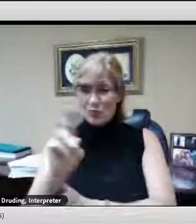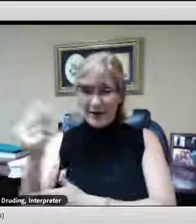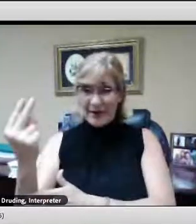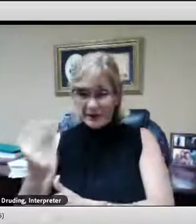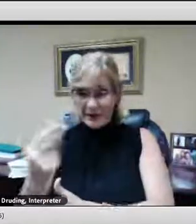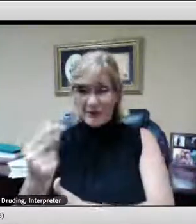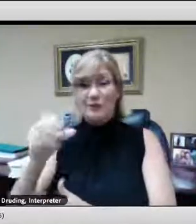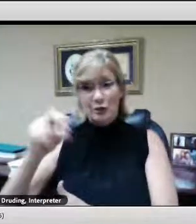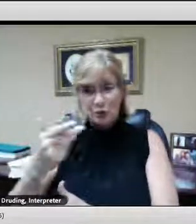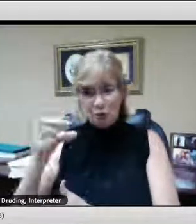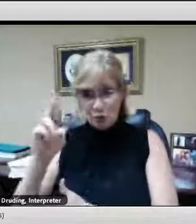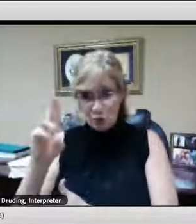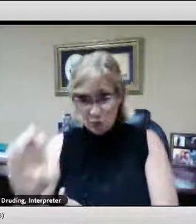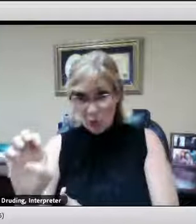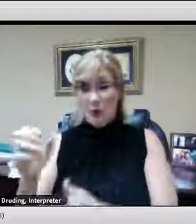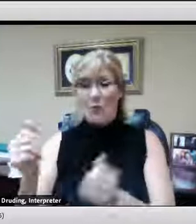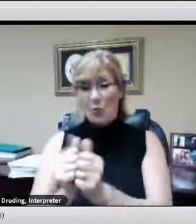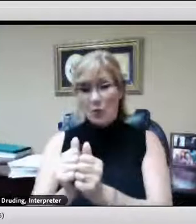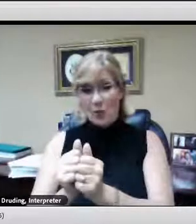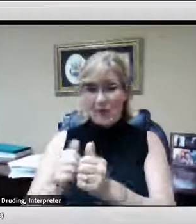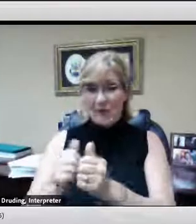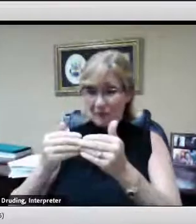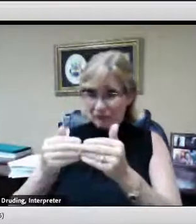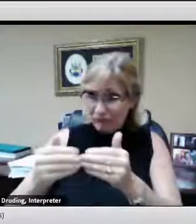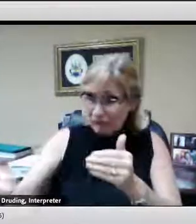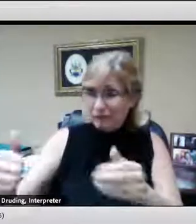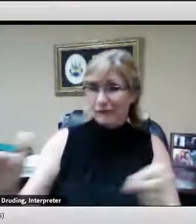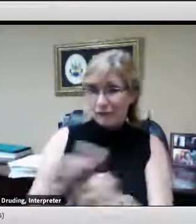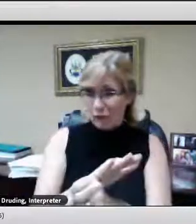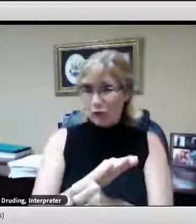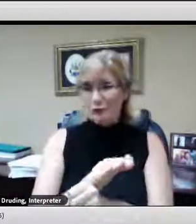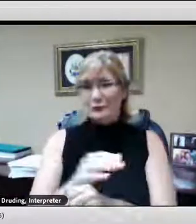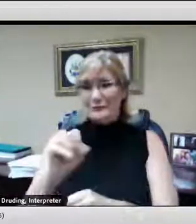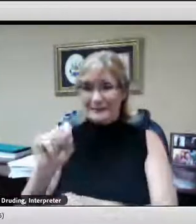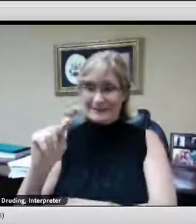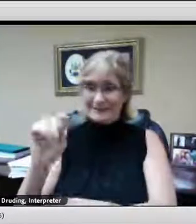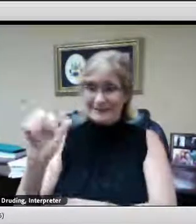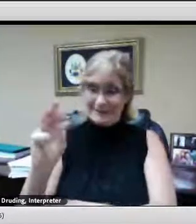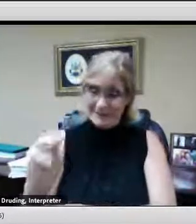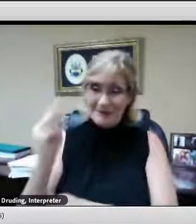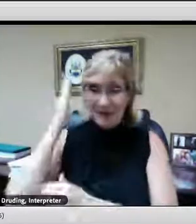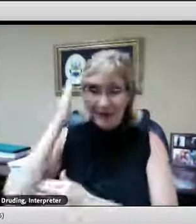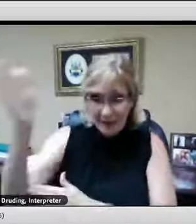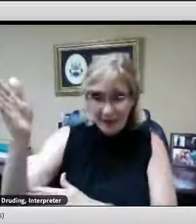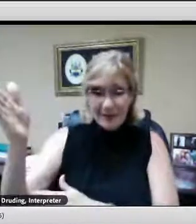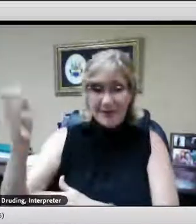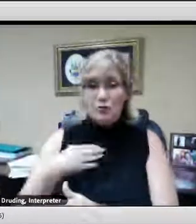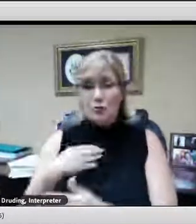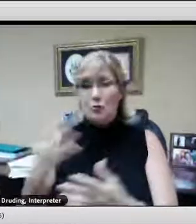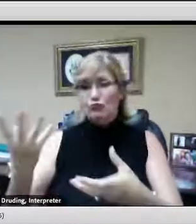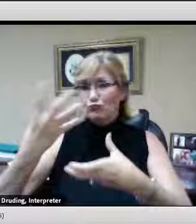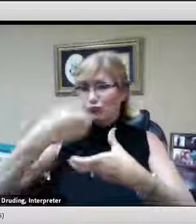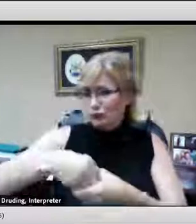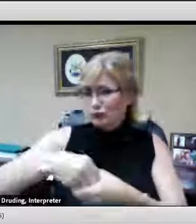of Full STEAM Ahead. Full STEAM Ahead is an enrichment program that integrates the arts and sciences through high-quality, engaging instruction